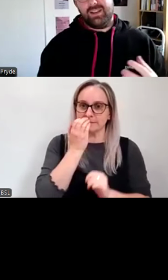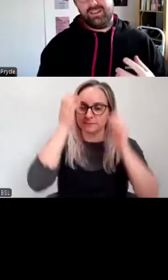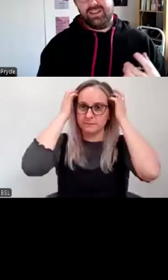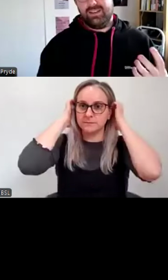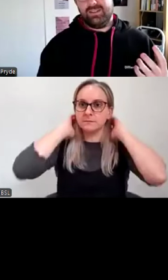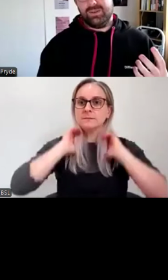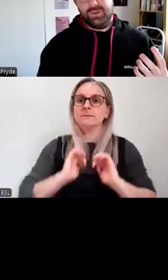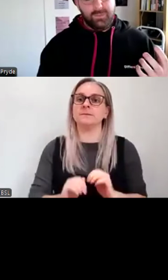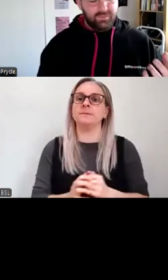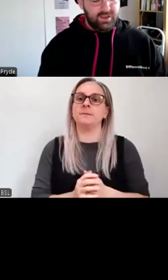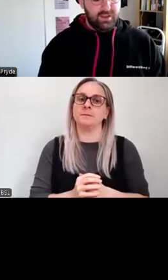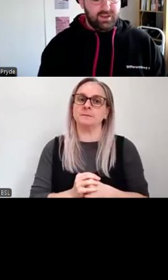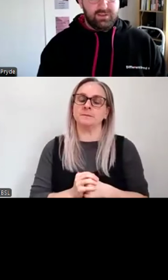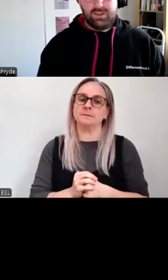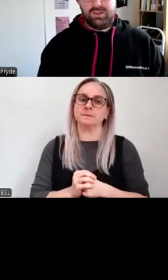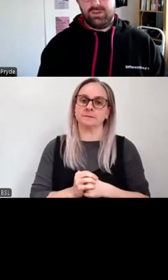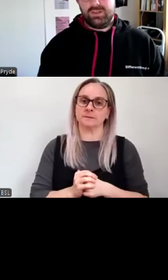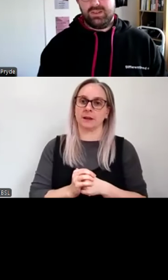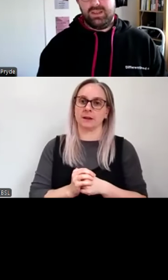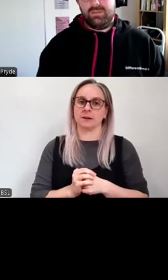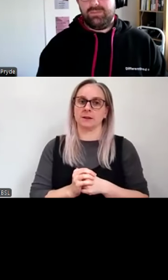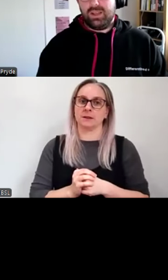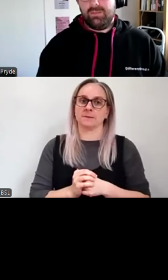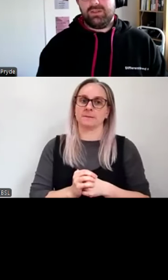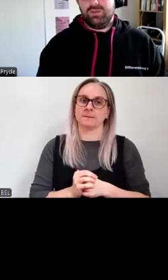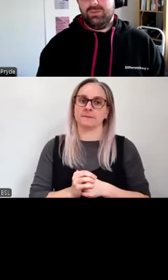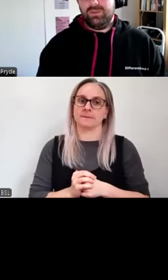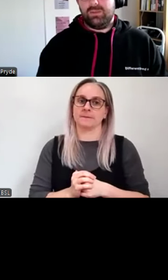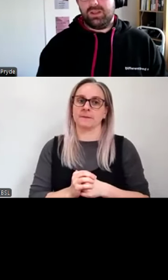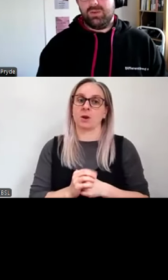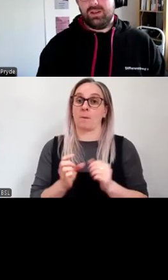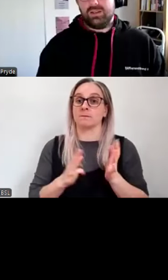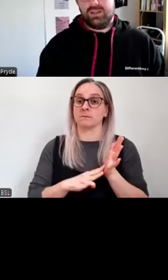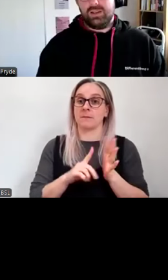directly. Let's use the Metro and we can go in and see